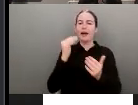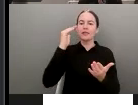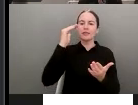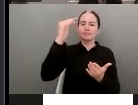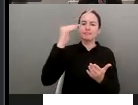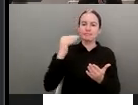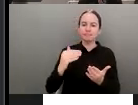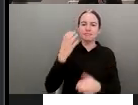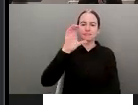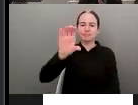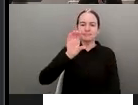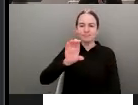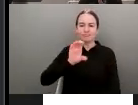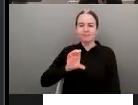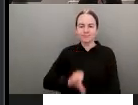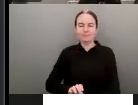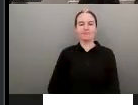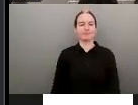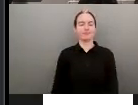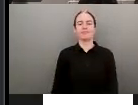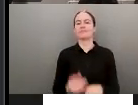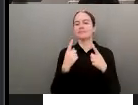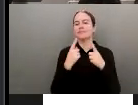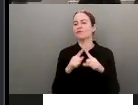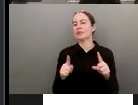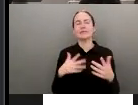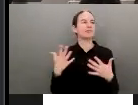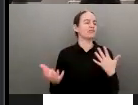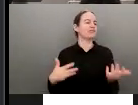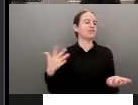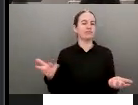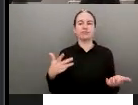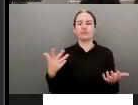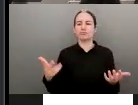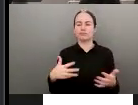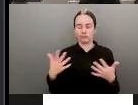There is a good word for this category